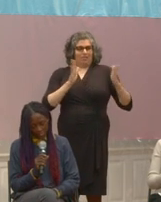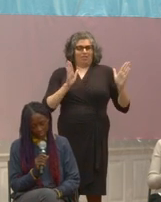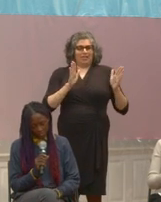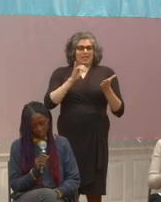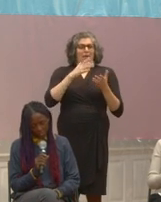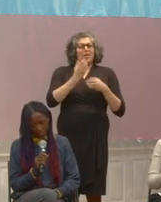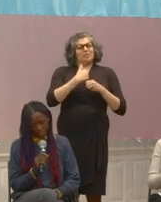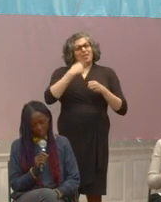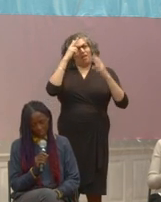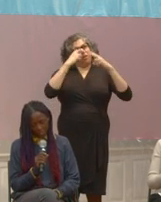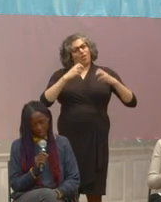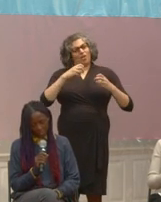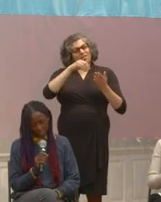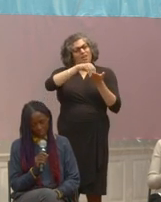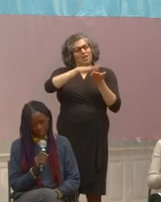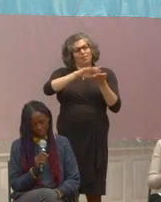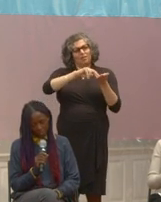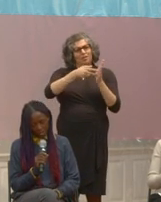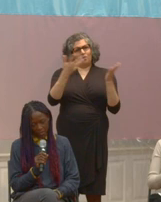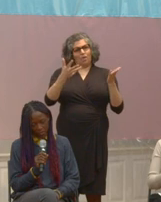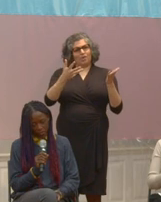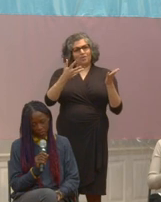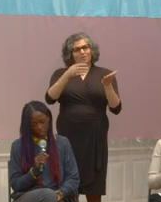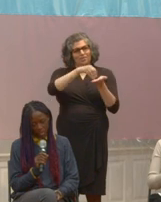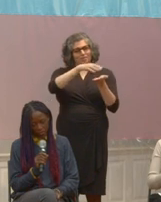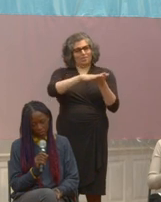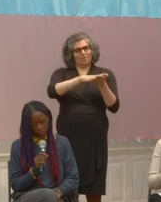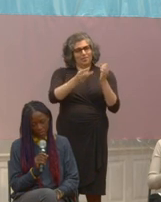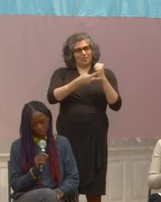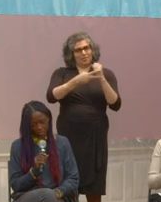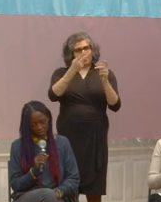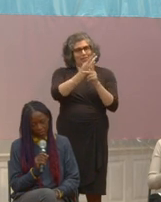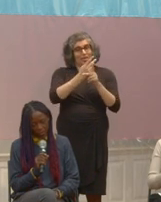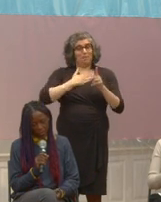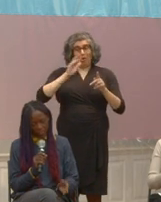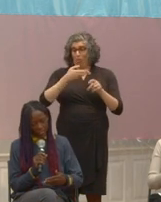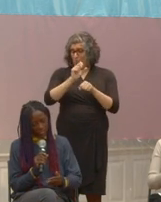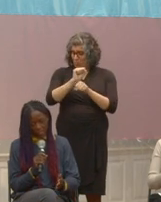is. And I know that my work platform has either resisted